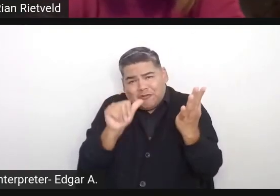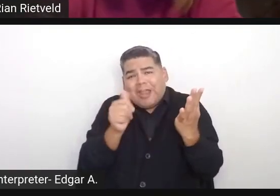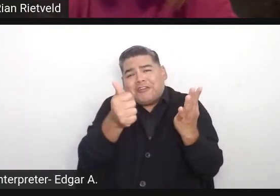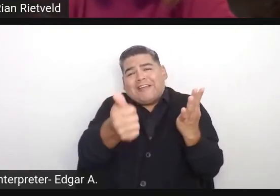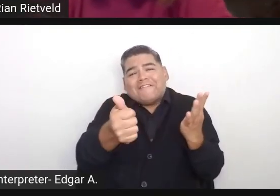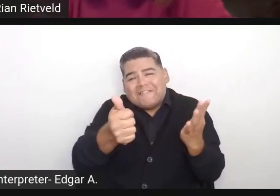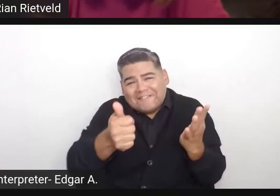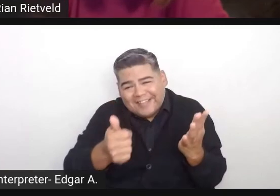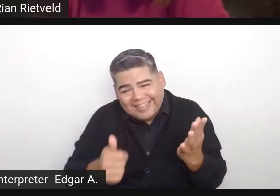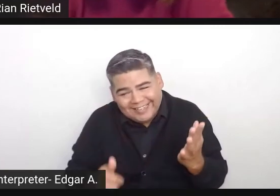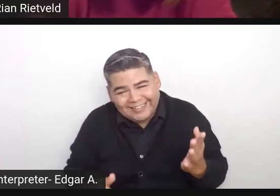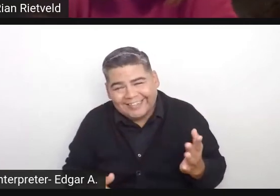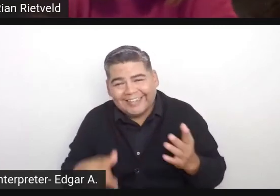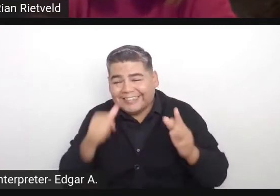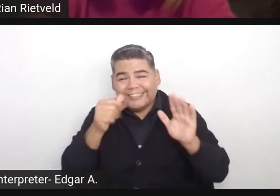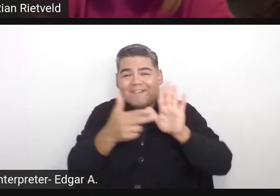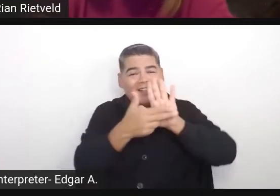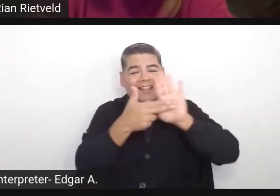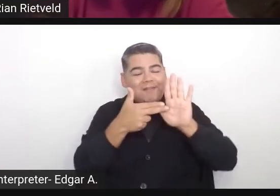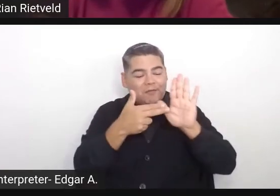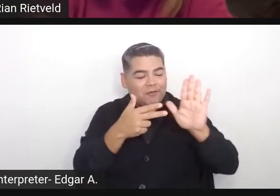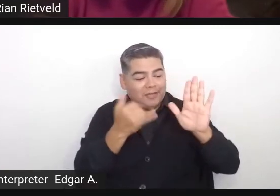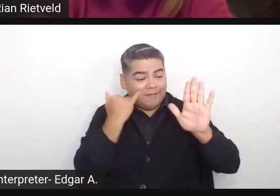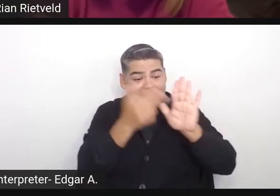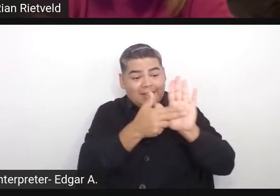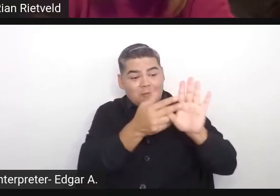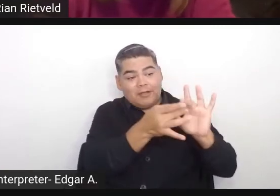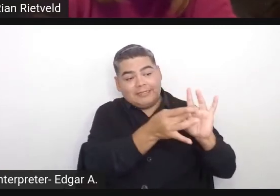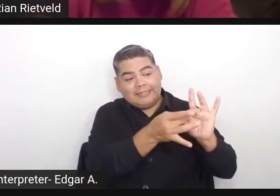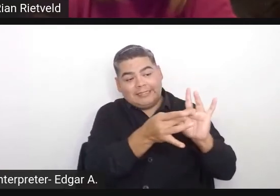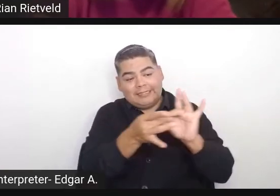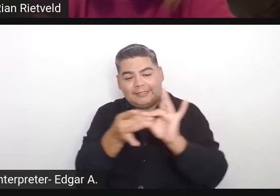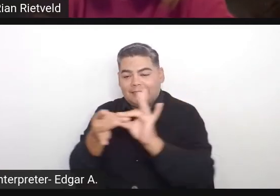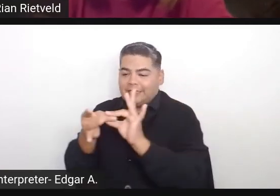Those that have a label, at least the label attached to the input field.